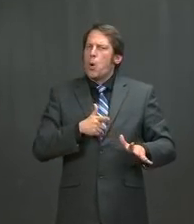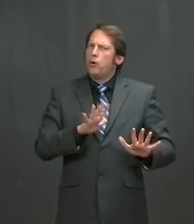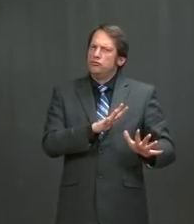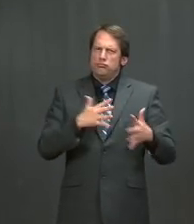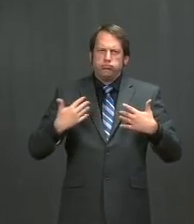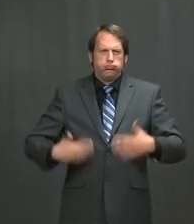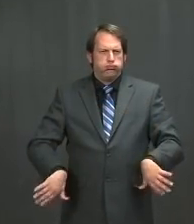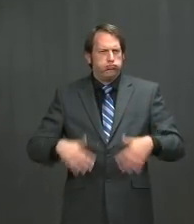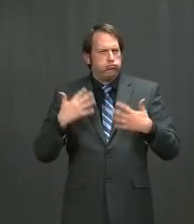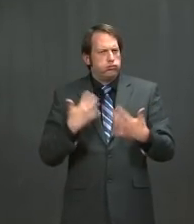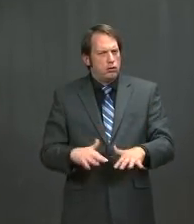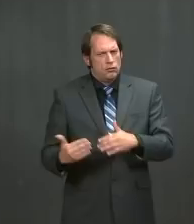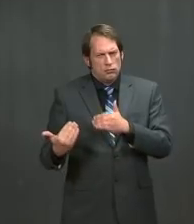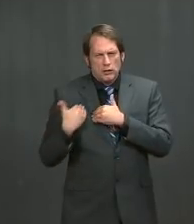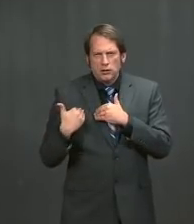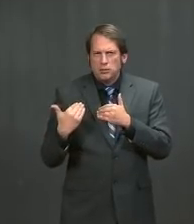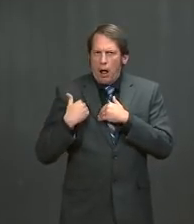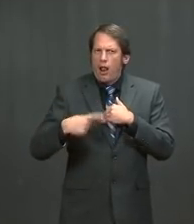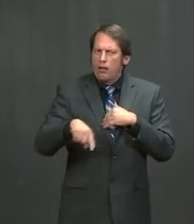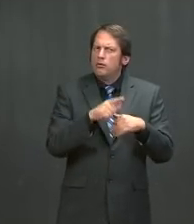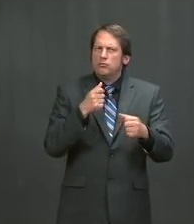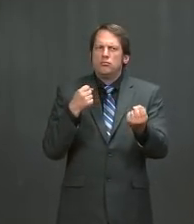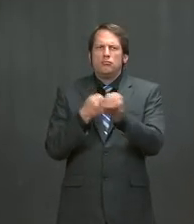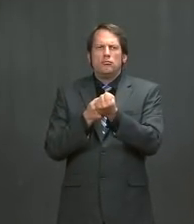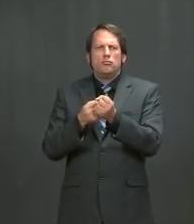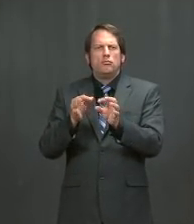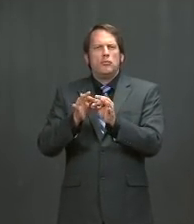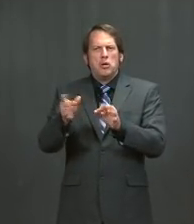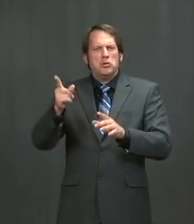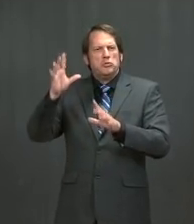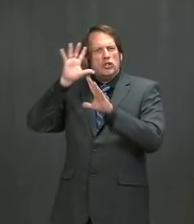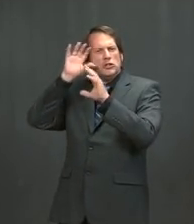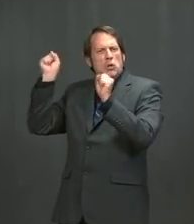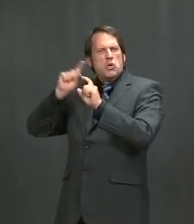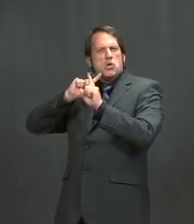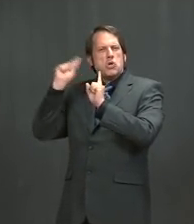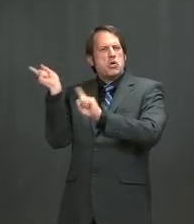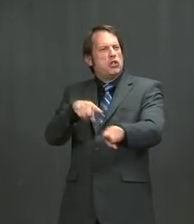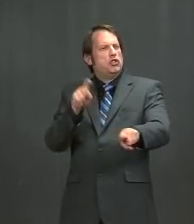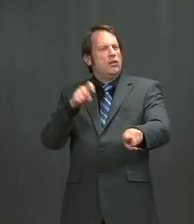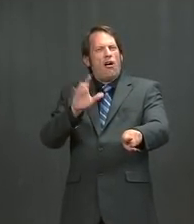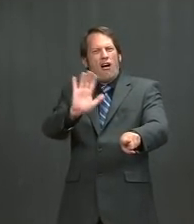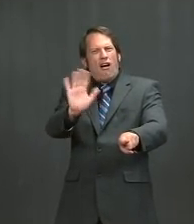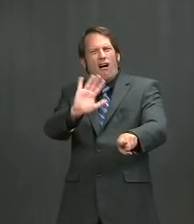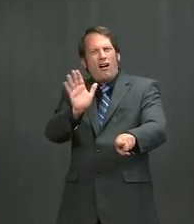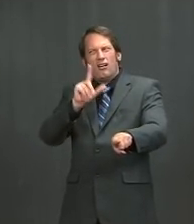So he was not dictating for -- what Major League Baseball should do, that they should --